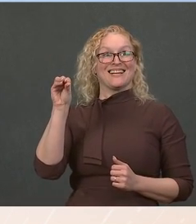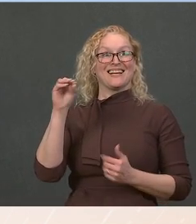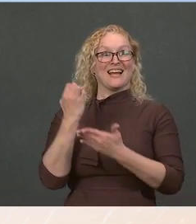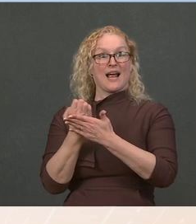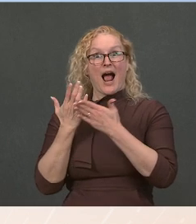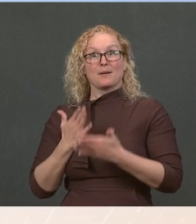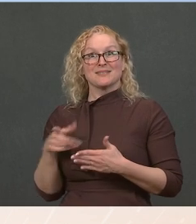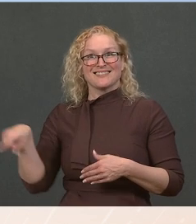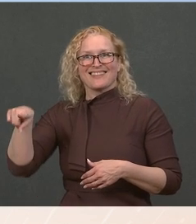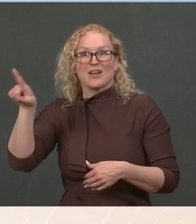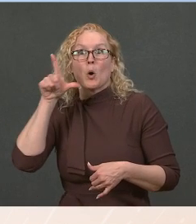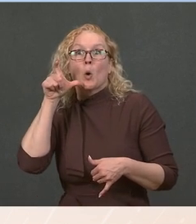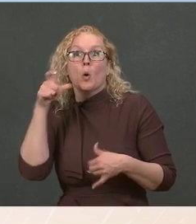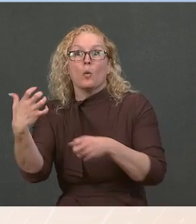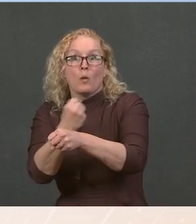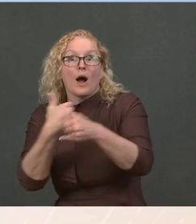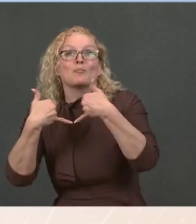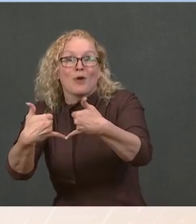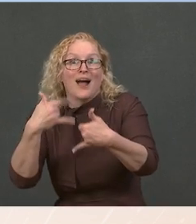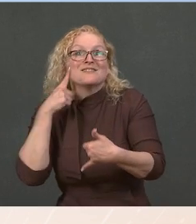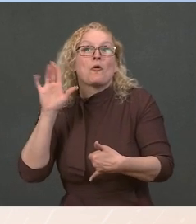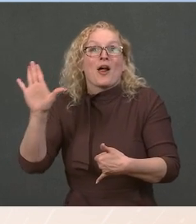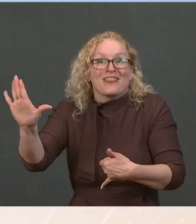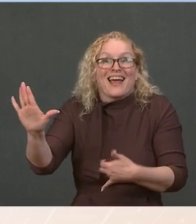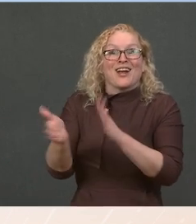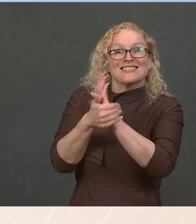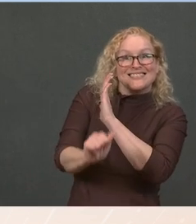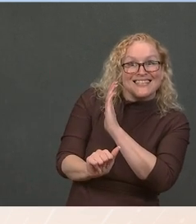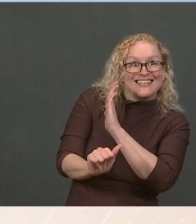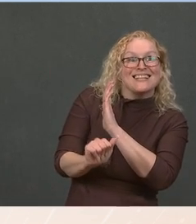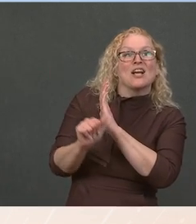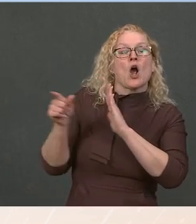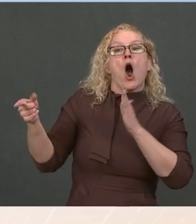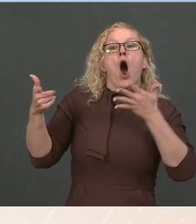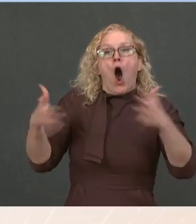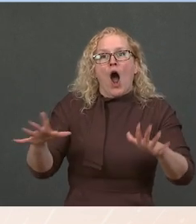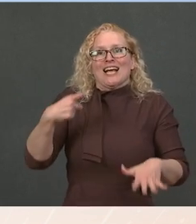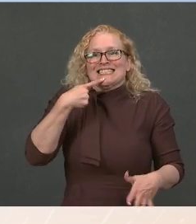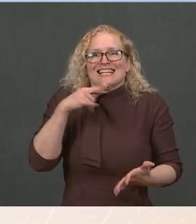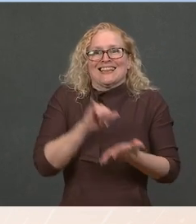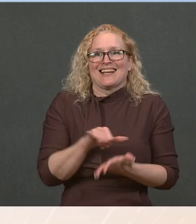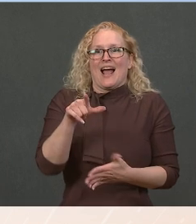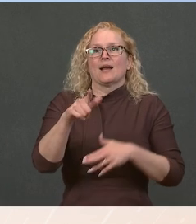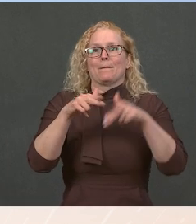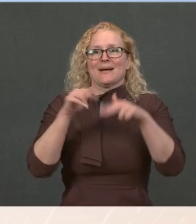They also assume that unpaid -- for extensions of the programs are happening,